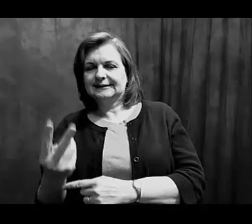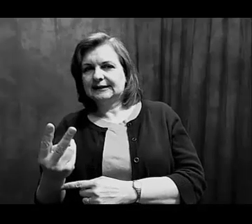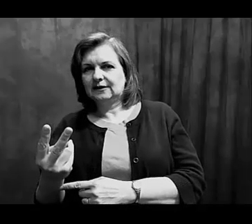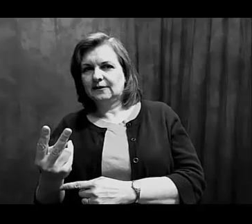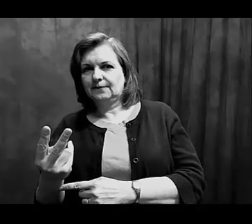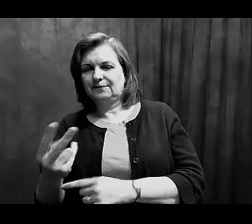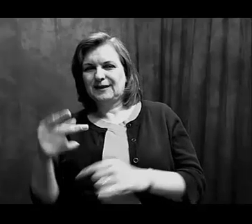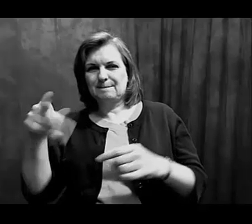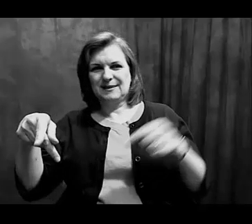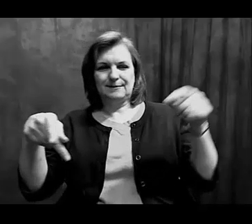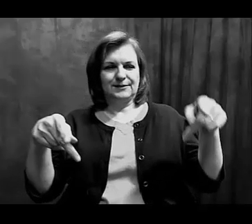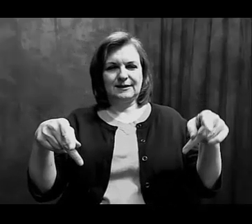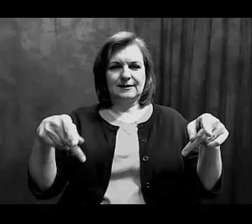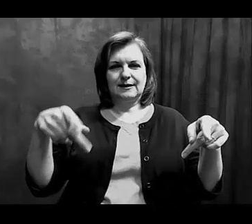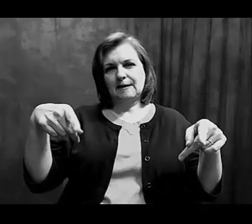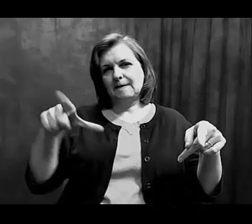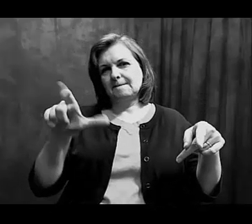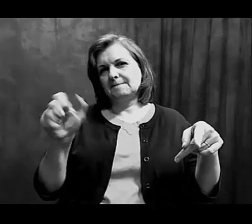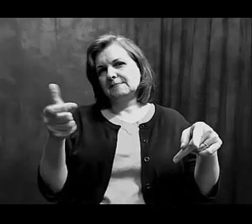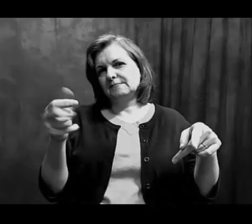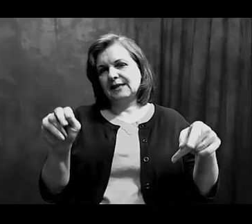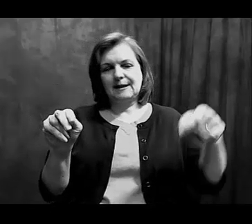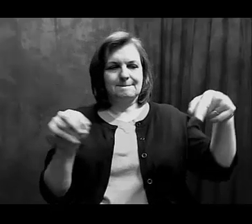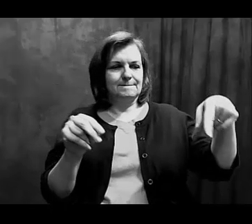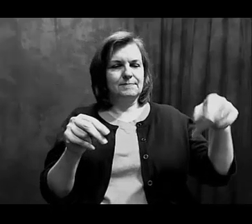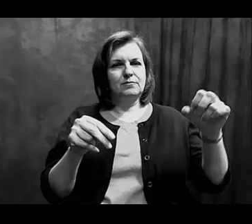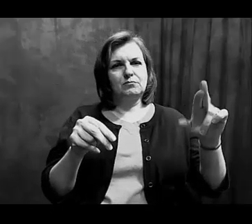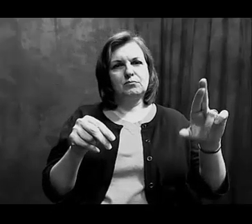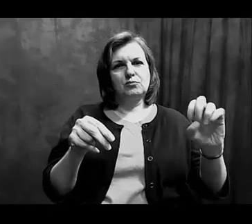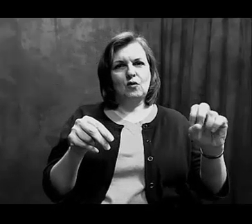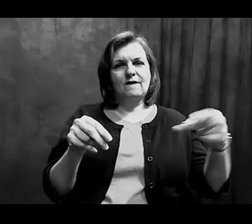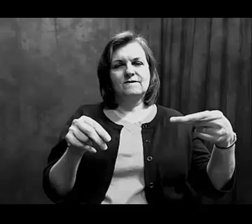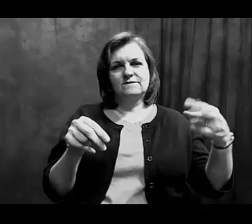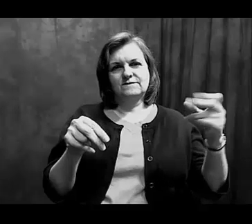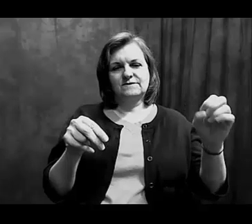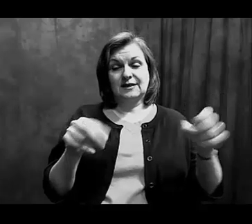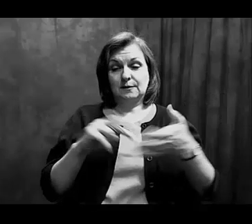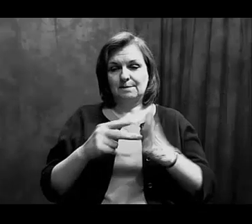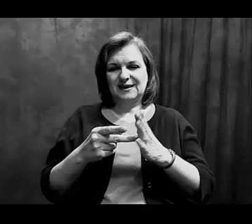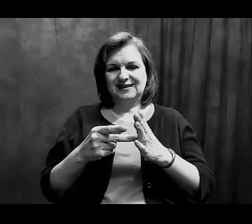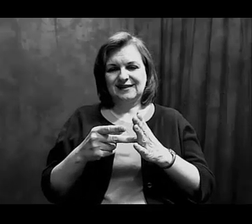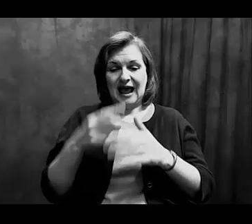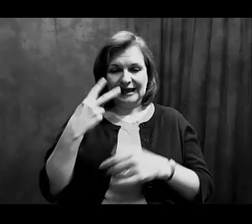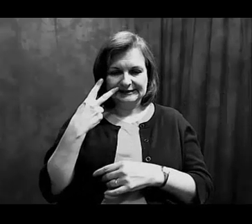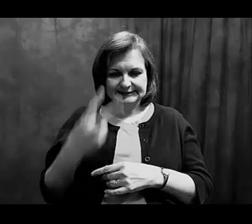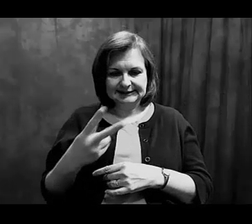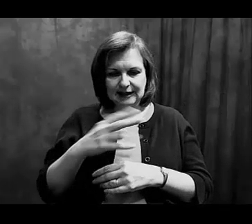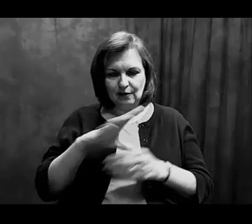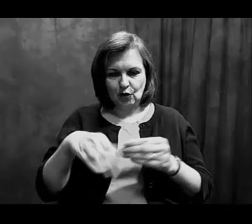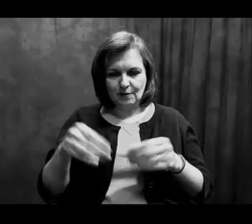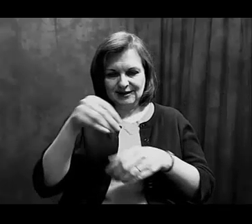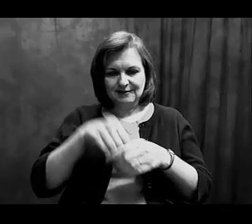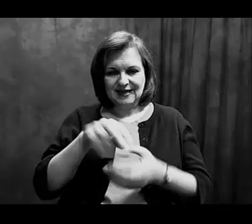and what I mean is I can clearly see the chromosomes inside my nucleus